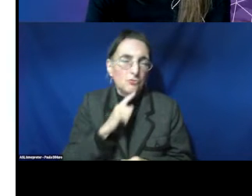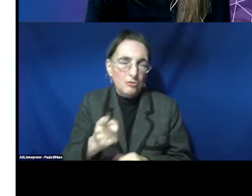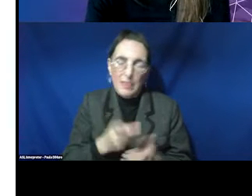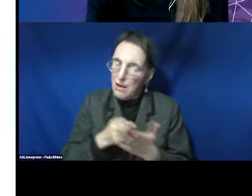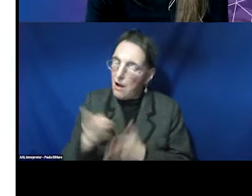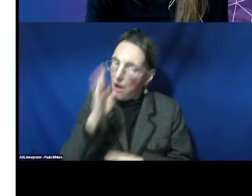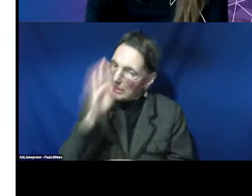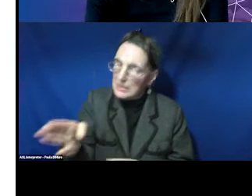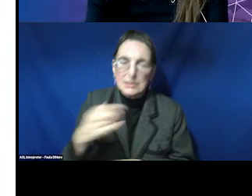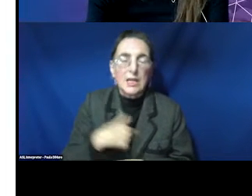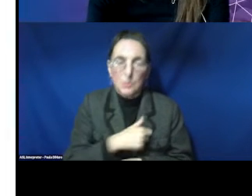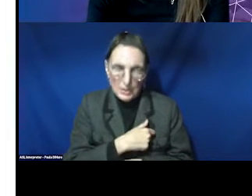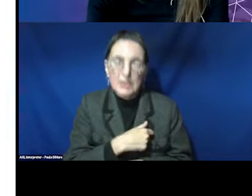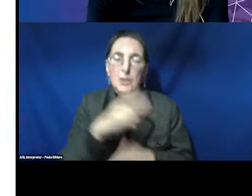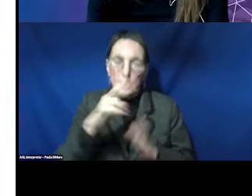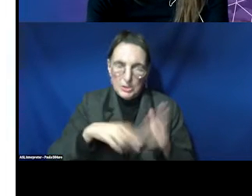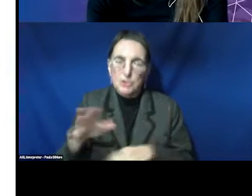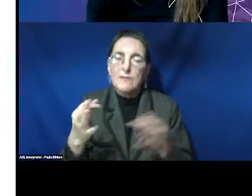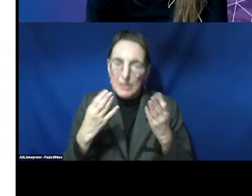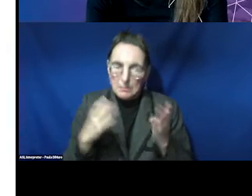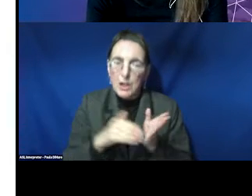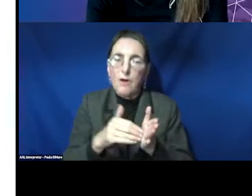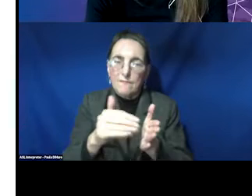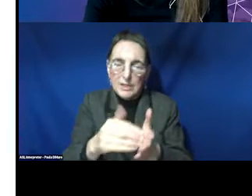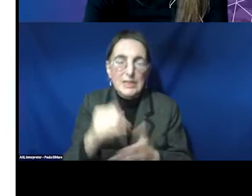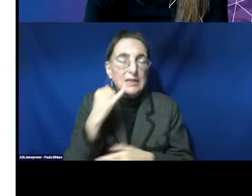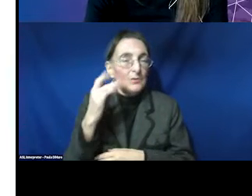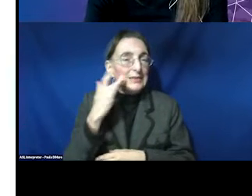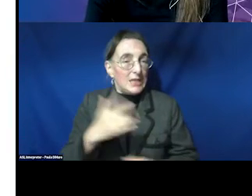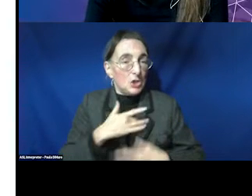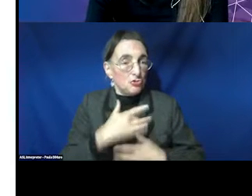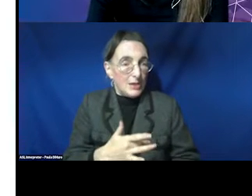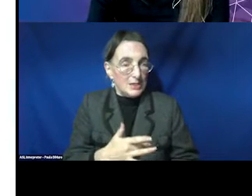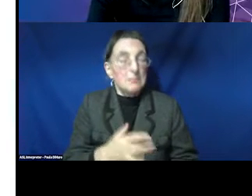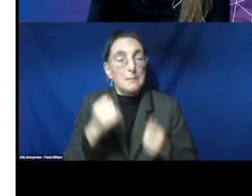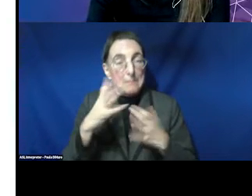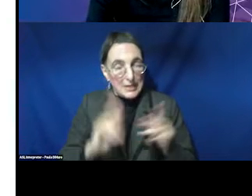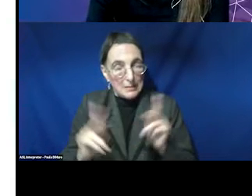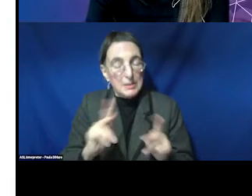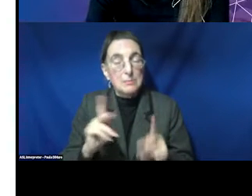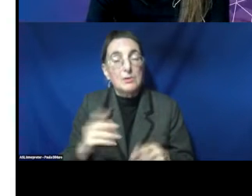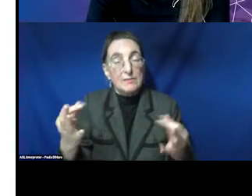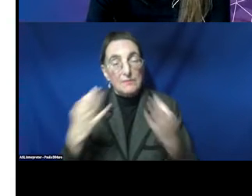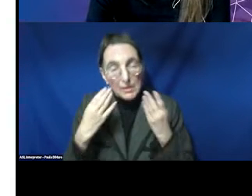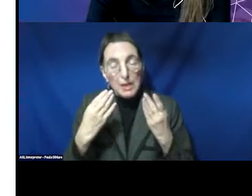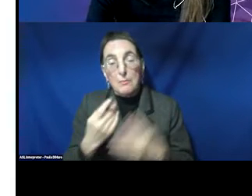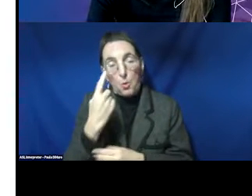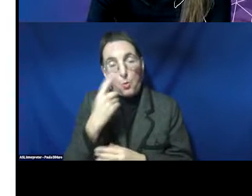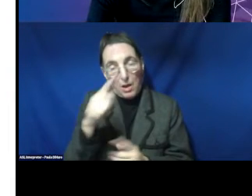And if we see a trend of people always giving feedback about one particular thing, we will address that.